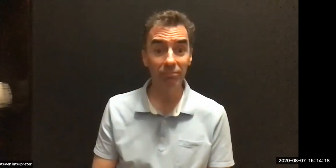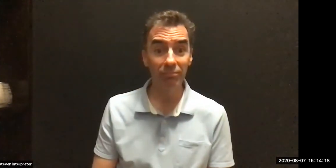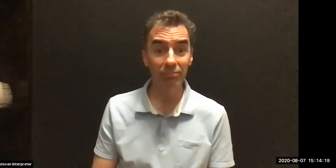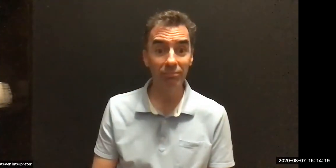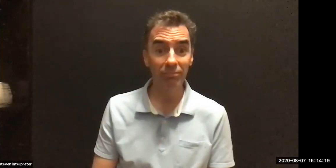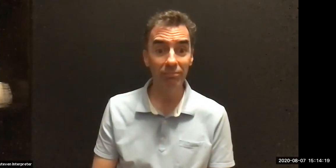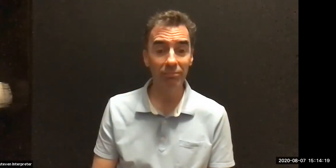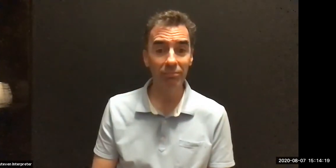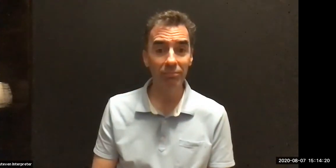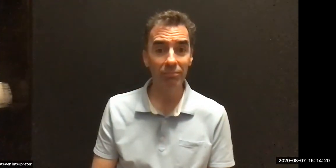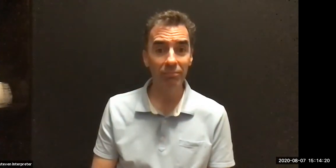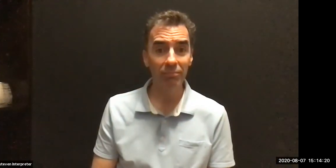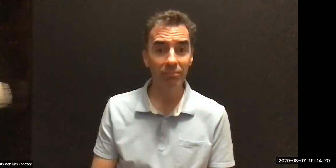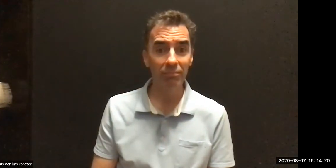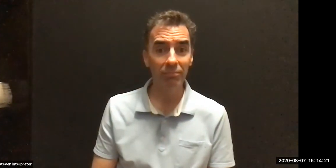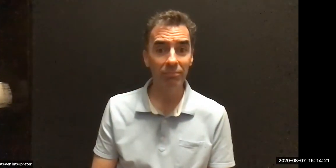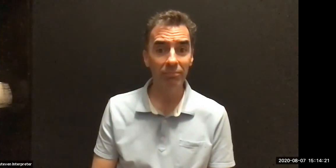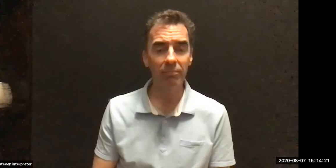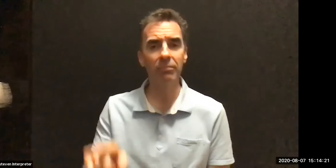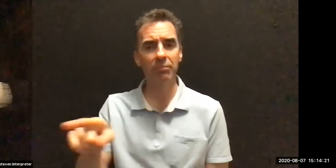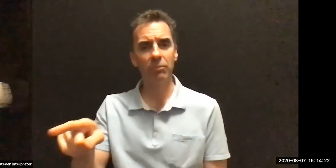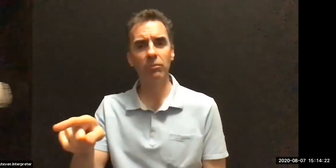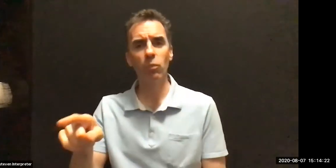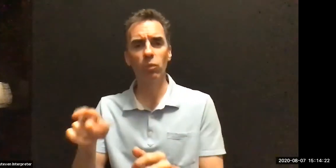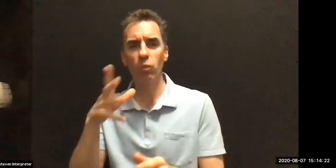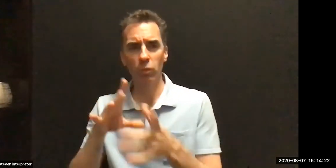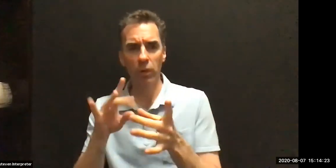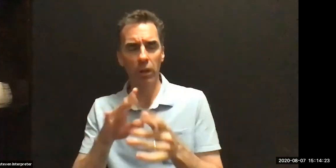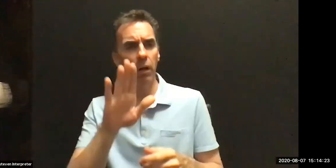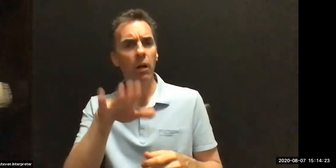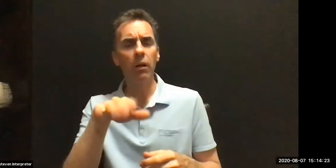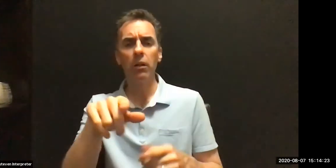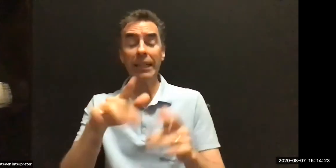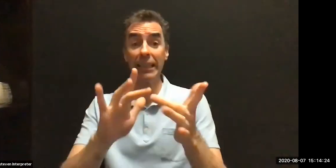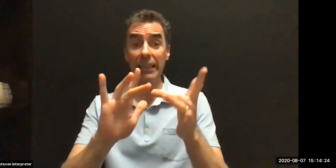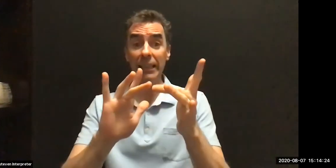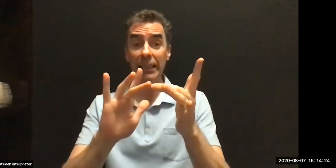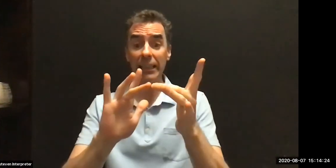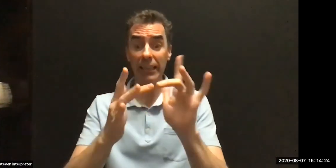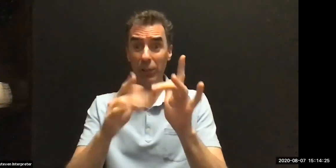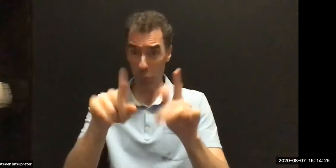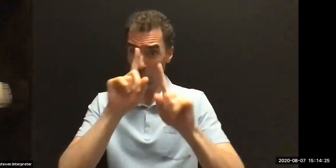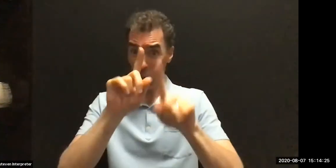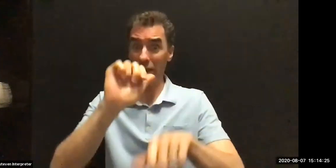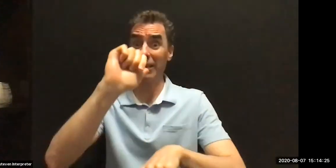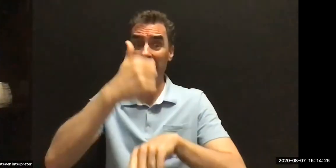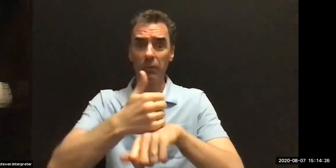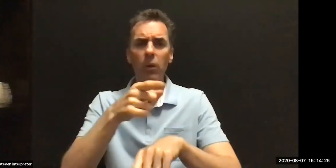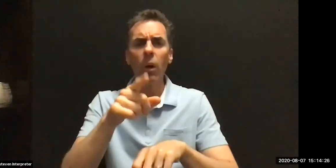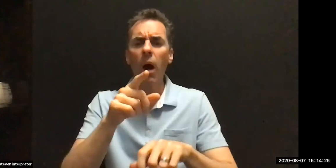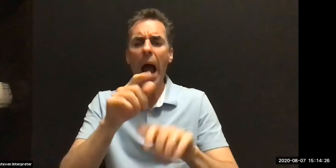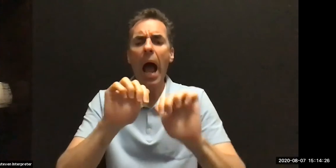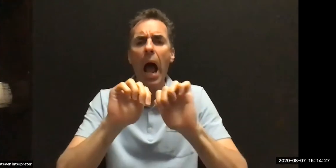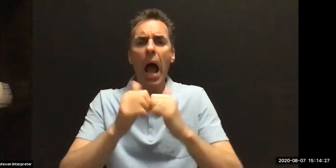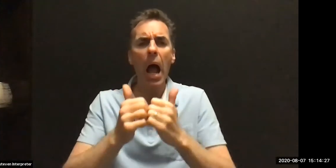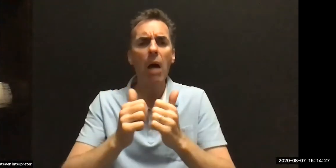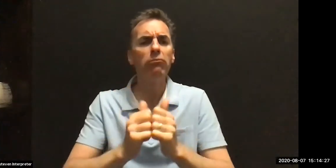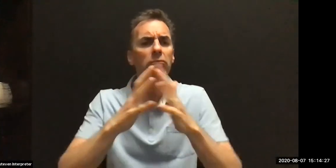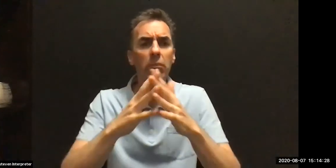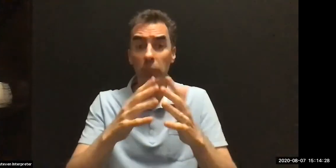Emily Redondo: Are you, what are you guys looking for, we're actually moving into online teaching and are you living in specific software's or were you guys out on that. Yeah.